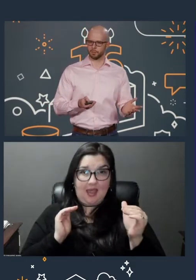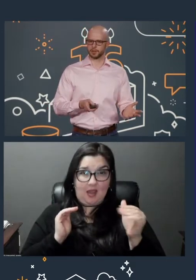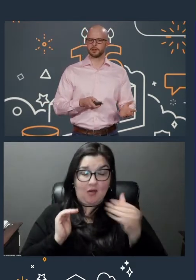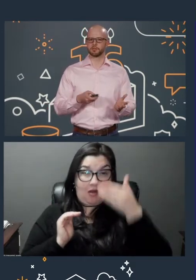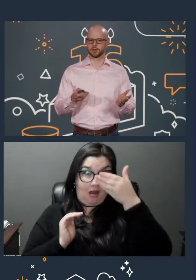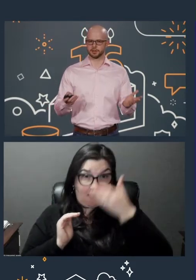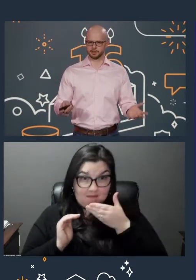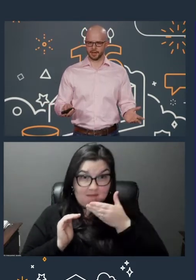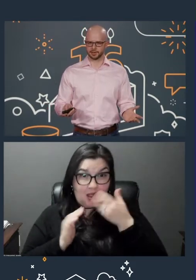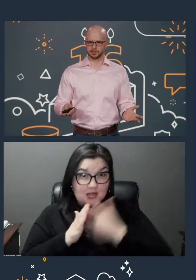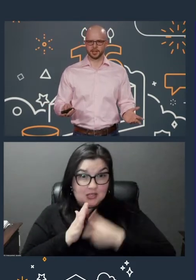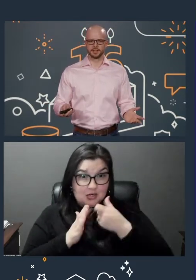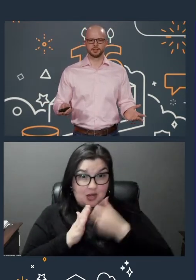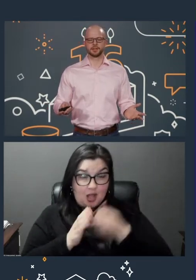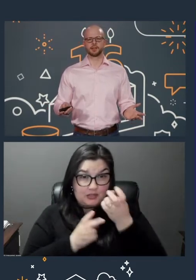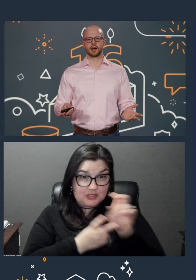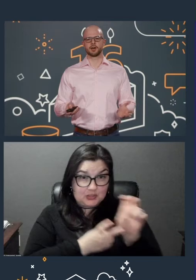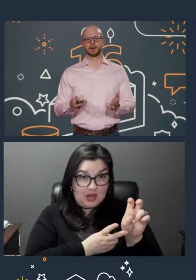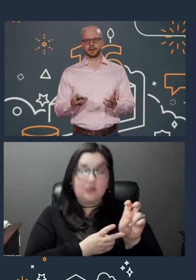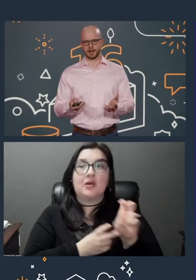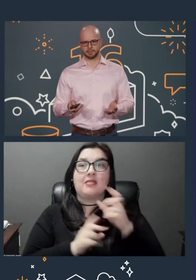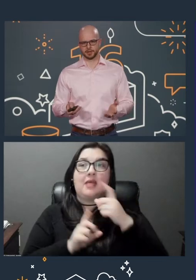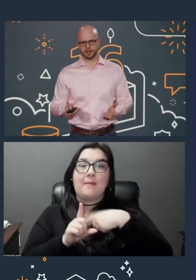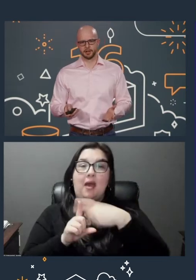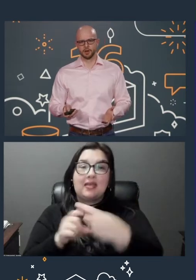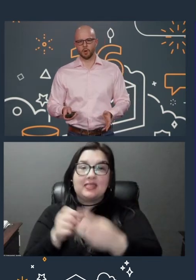with their monthly savings to figure out a payback period,